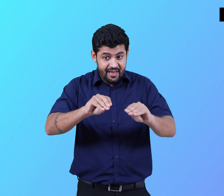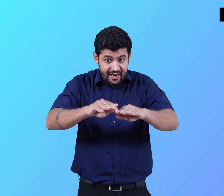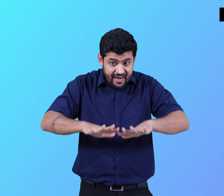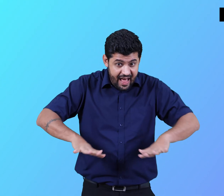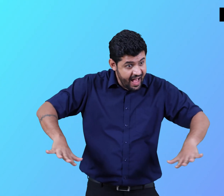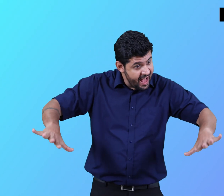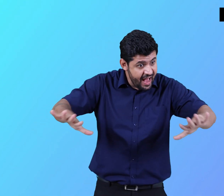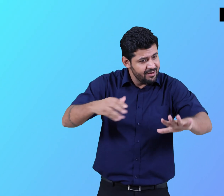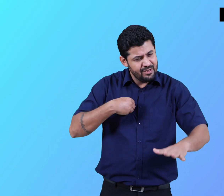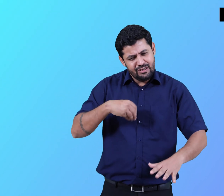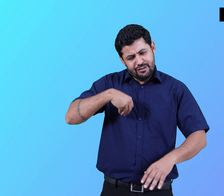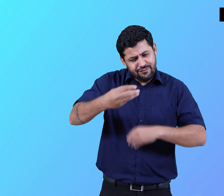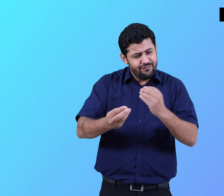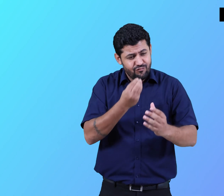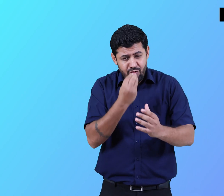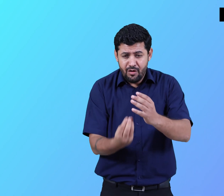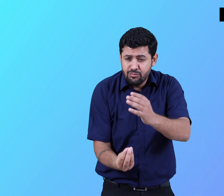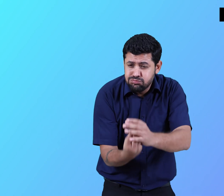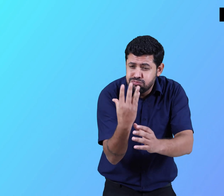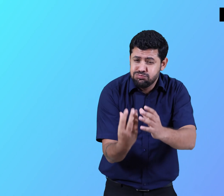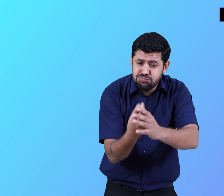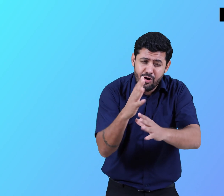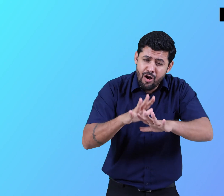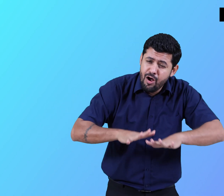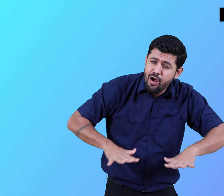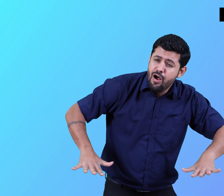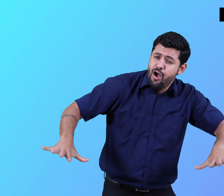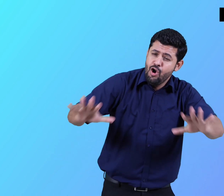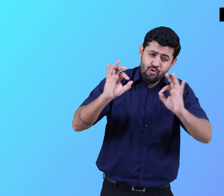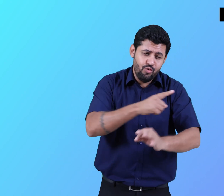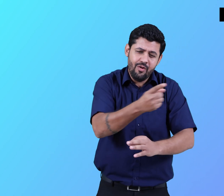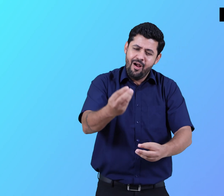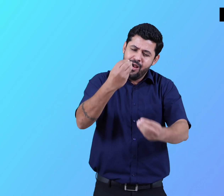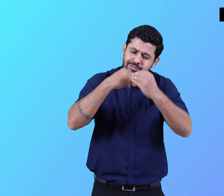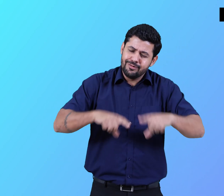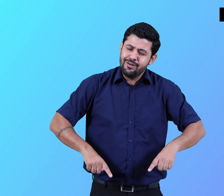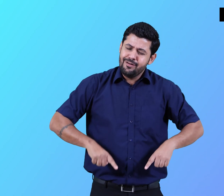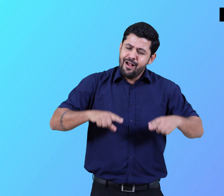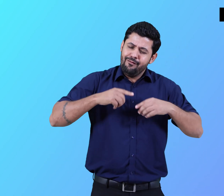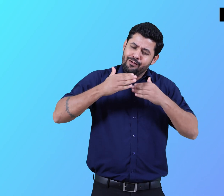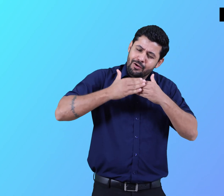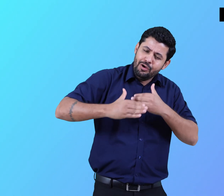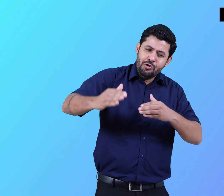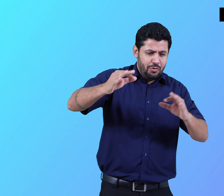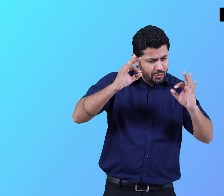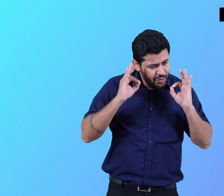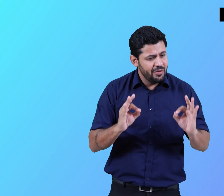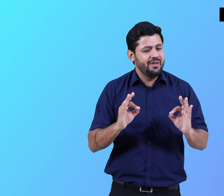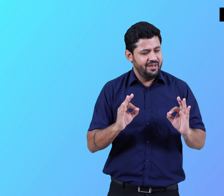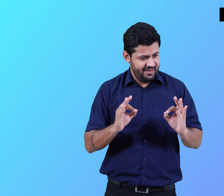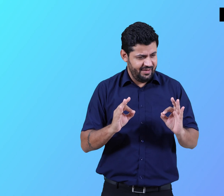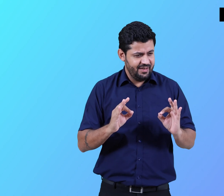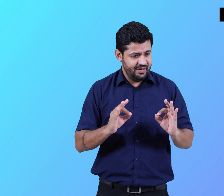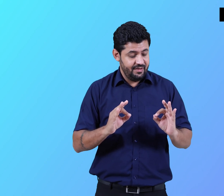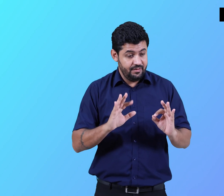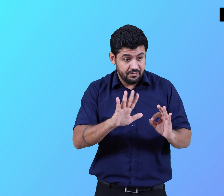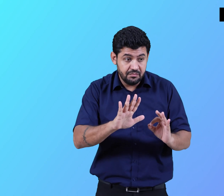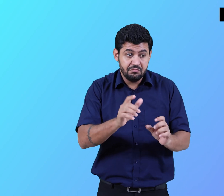And the land will produce good crops for you. Then you will have plenty of food, and you will live safely on the land.